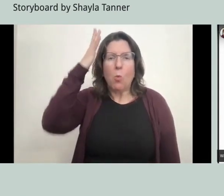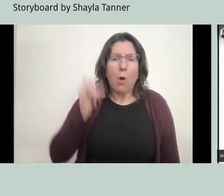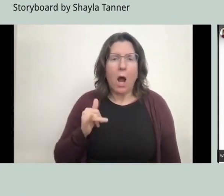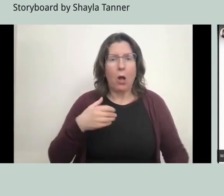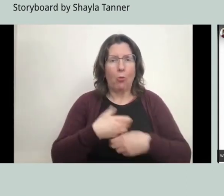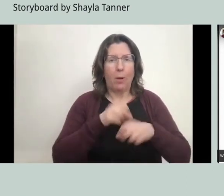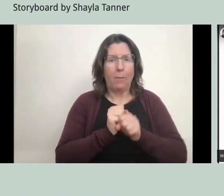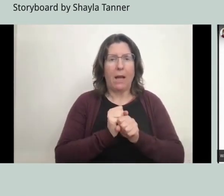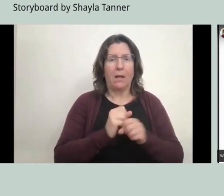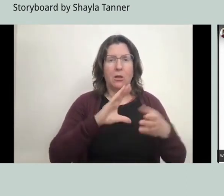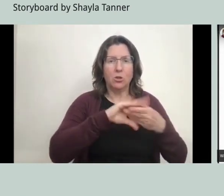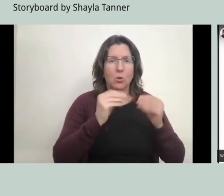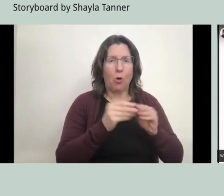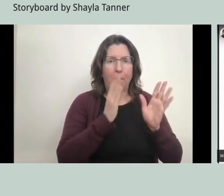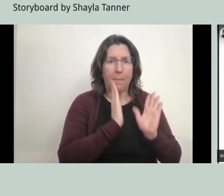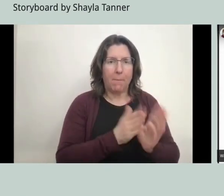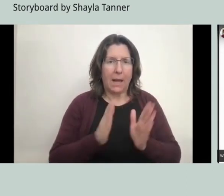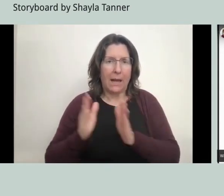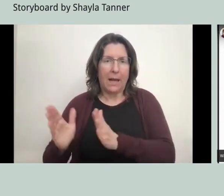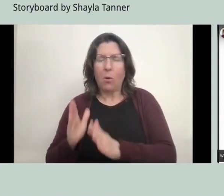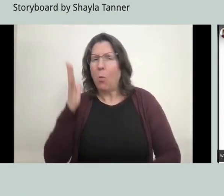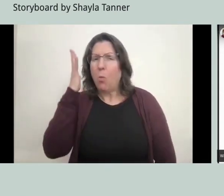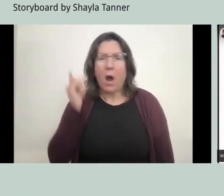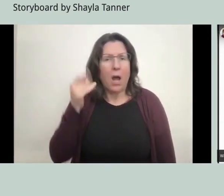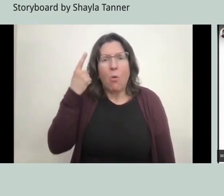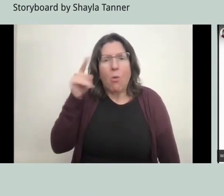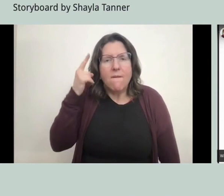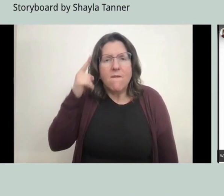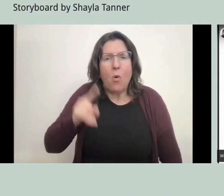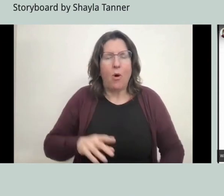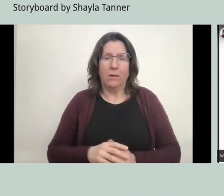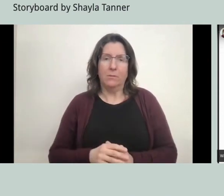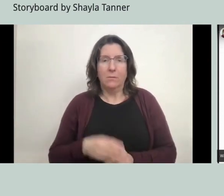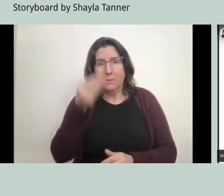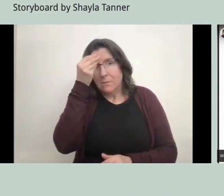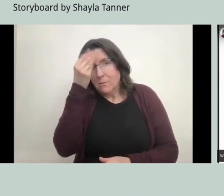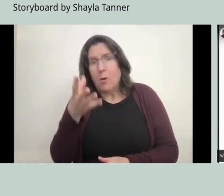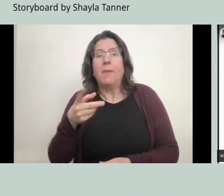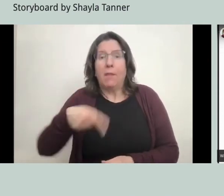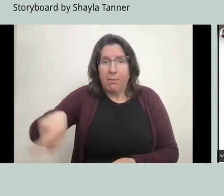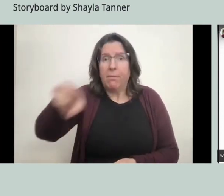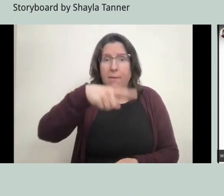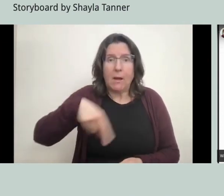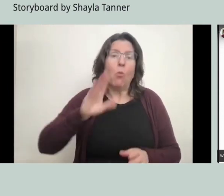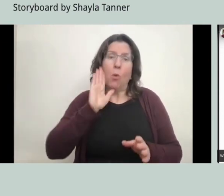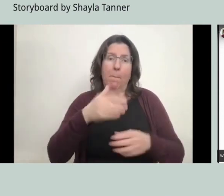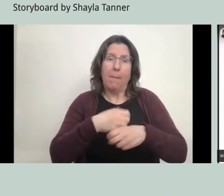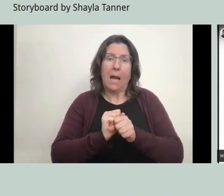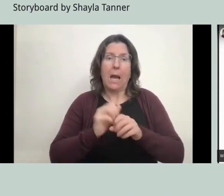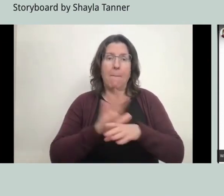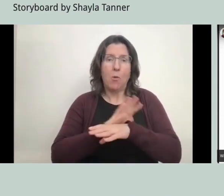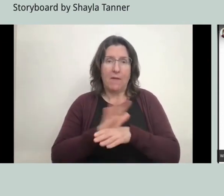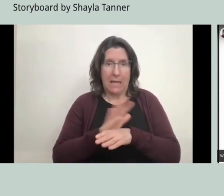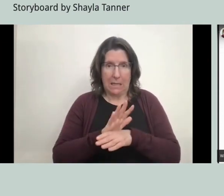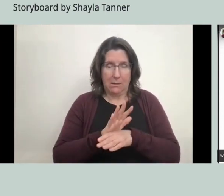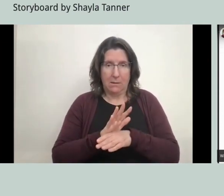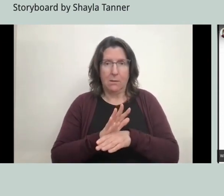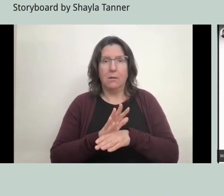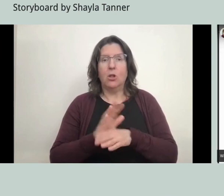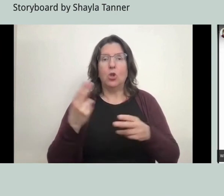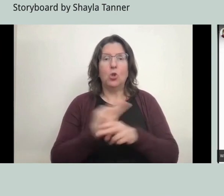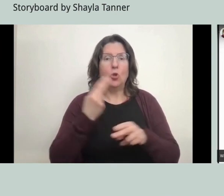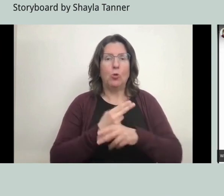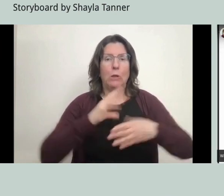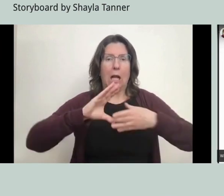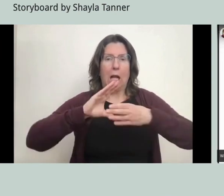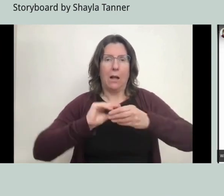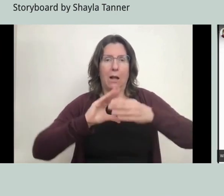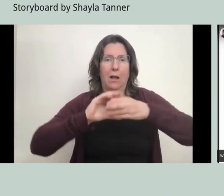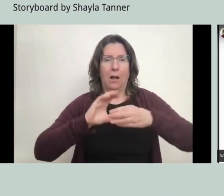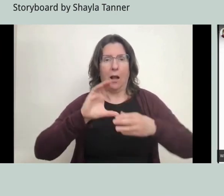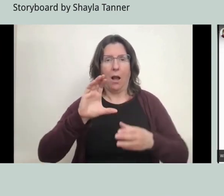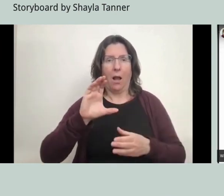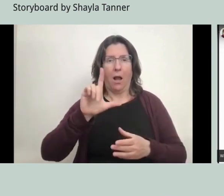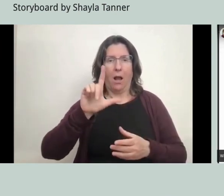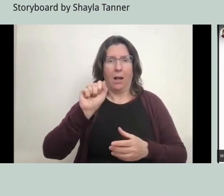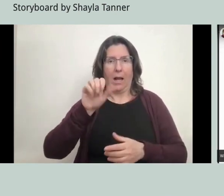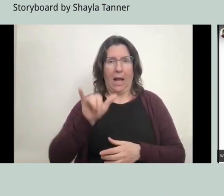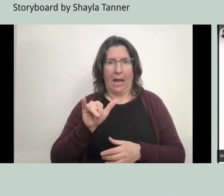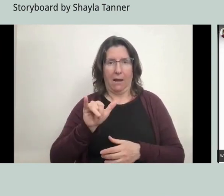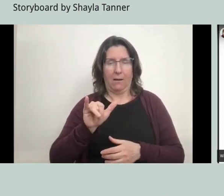Part of the process is to have the students explain the rationale for the decisions they make.